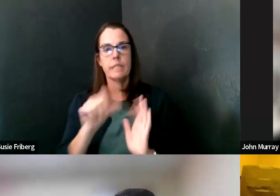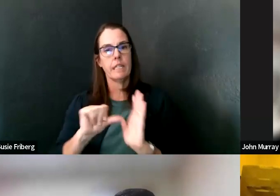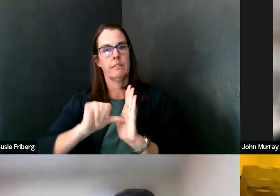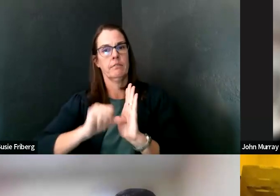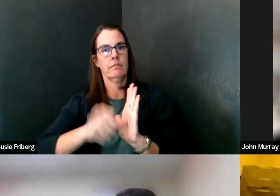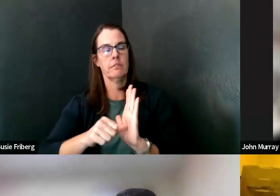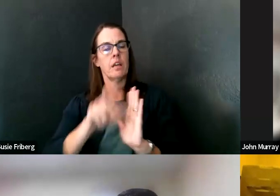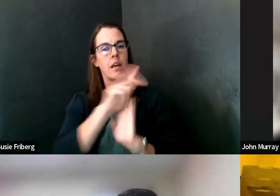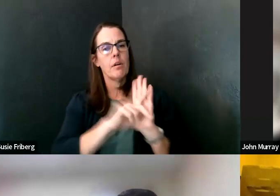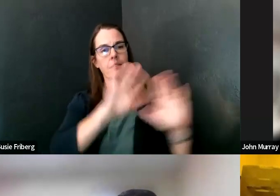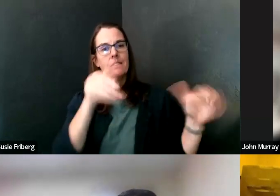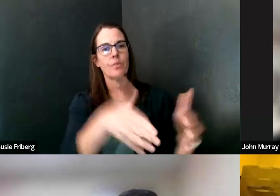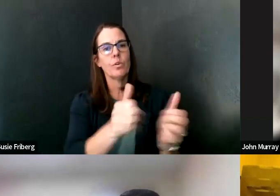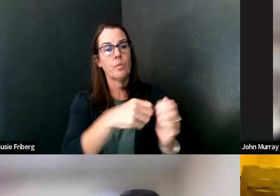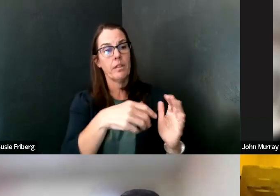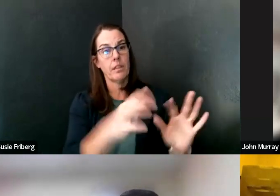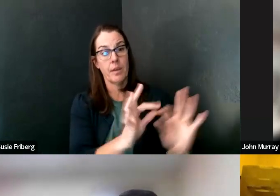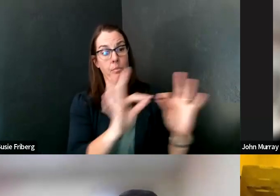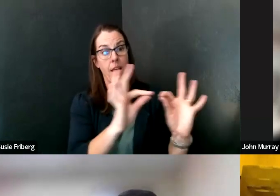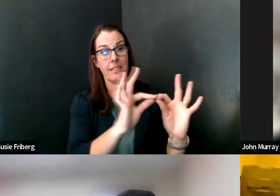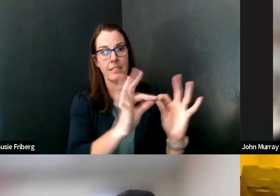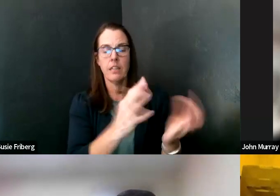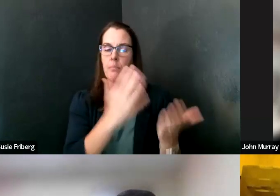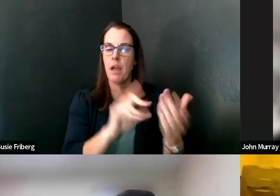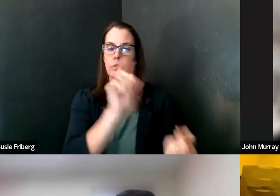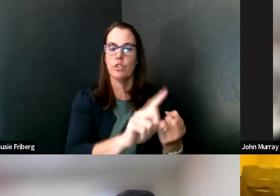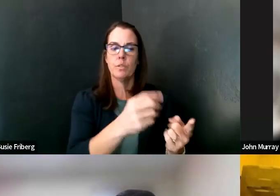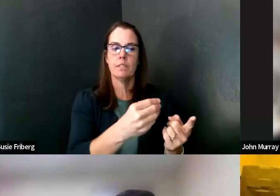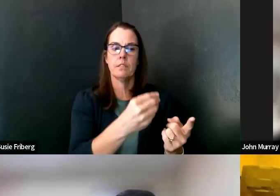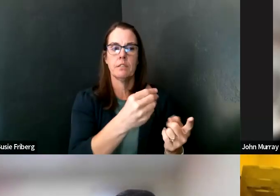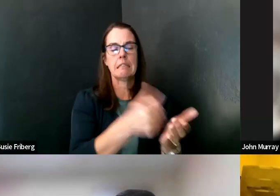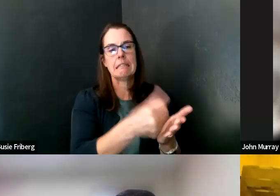focused primarily on price may reduce spending somewhere else within the health care system,